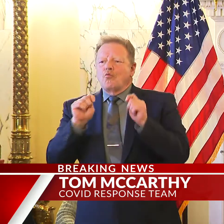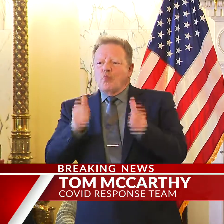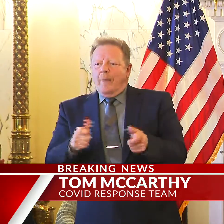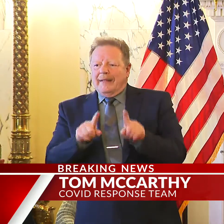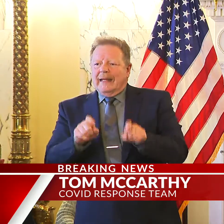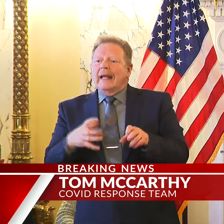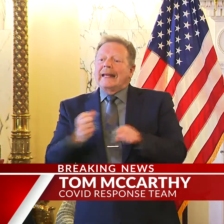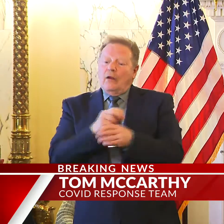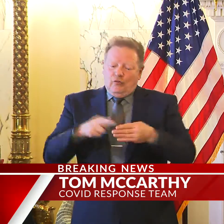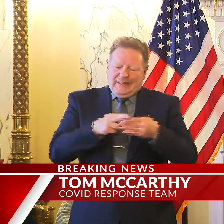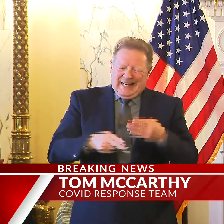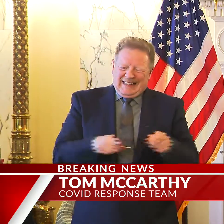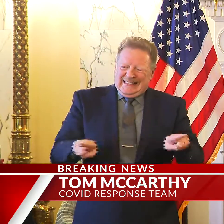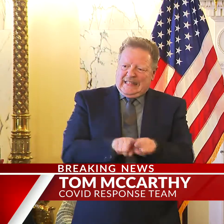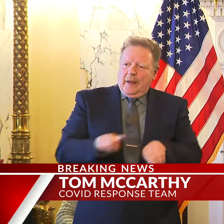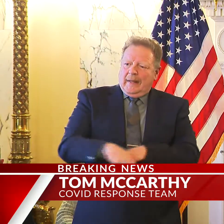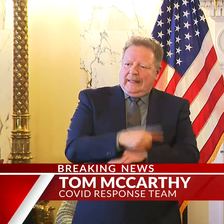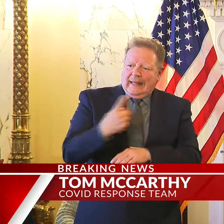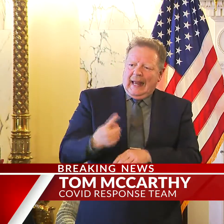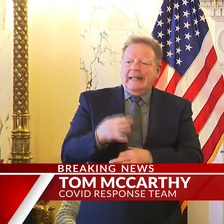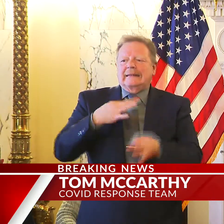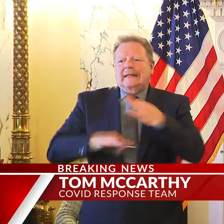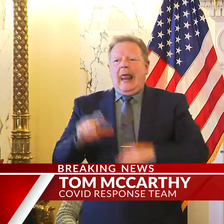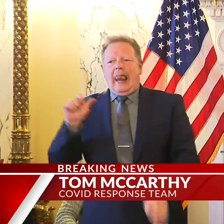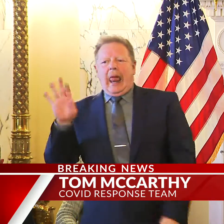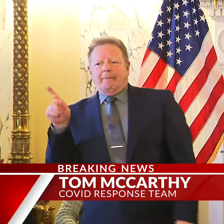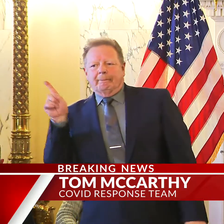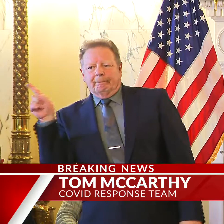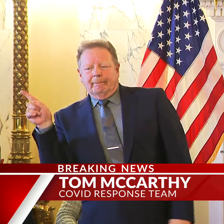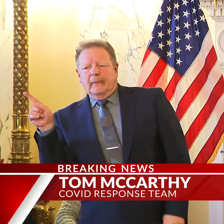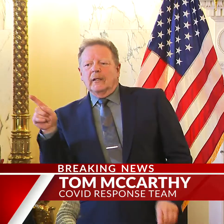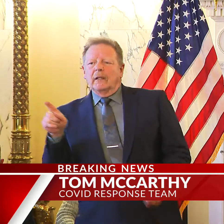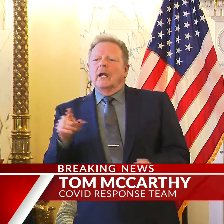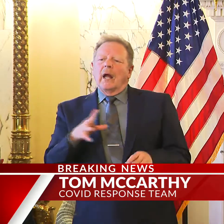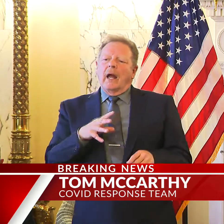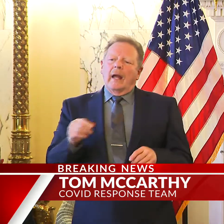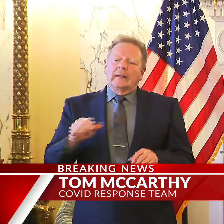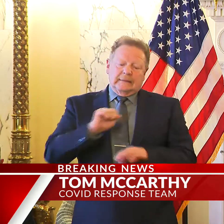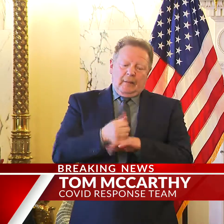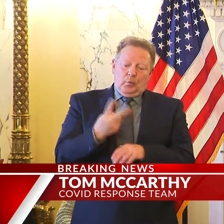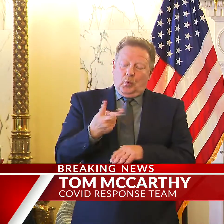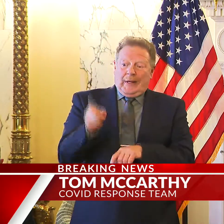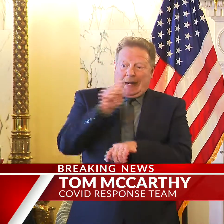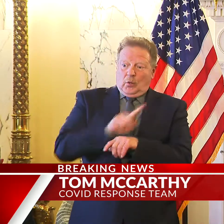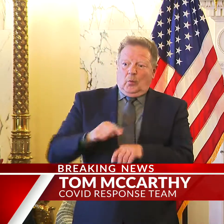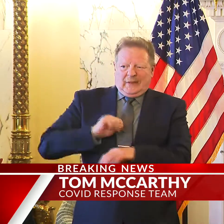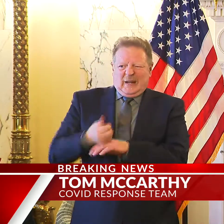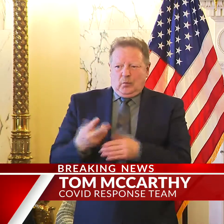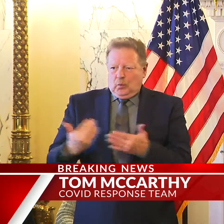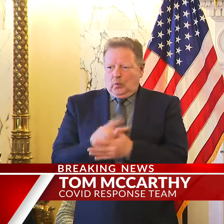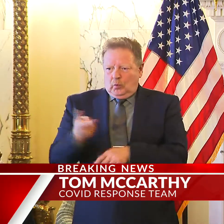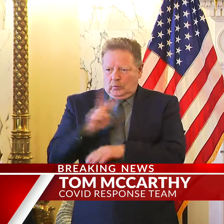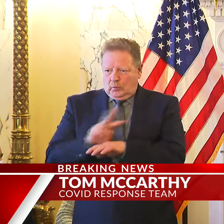GOING TO BEGIN ADDING ADDITIONAL SITES THAT WILL OFFER RAPID TESTS SO YOU CAN GET THAT RESULT. SAME DAY WITHIN A COUPLE OF HOURS WILL